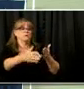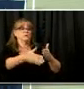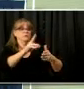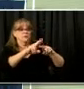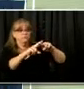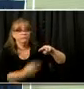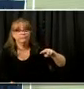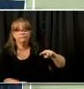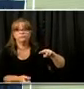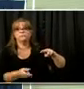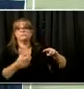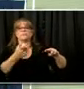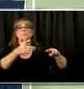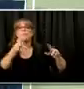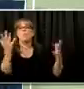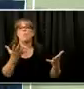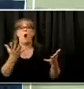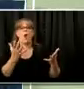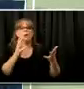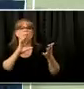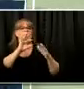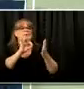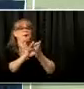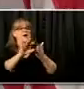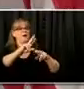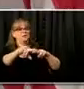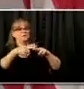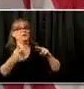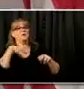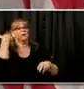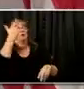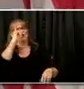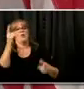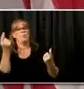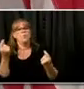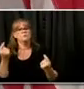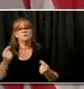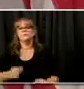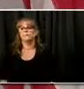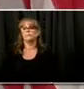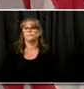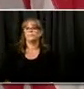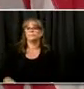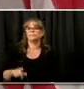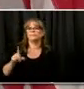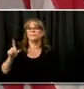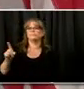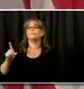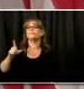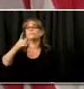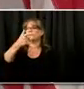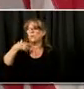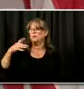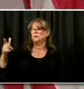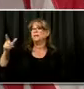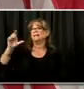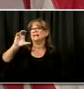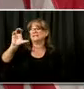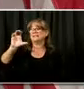Well, the CDE has the legal responsibility to administer the School Finance Act as written and they will do a great job doing that, obviously using the